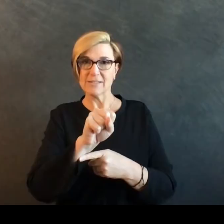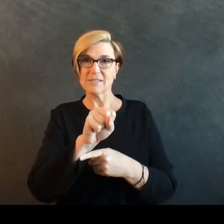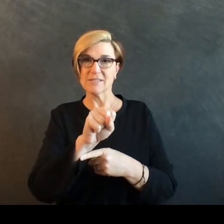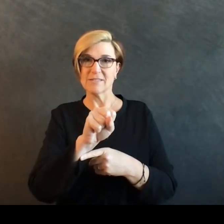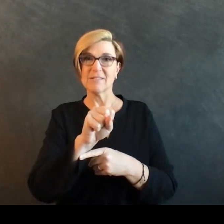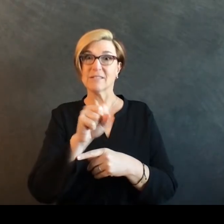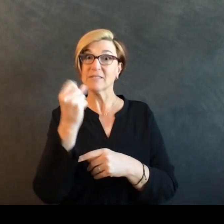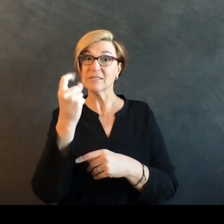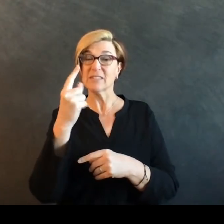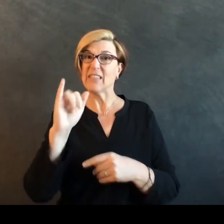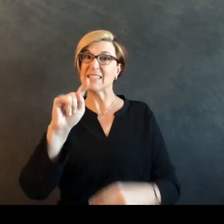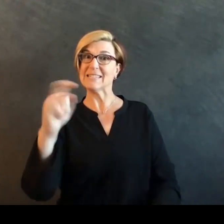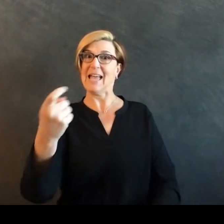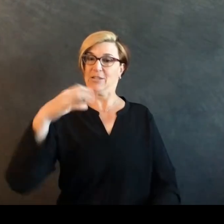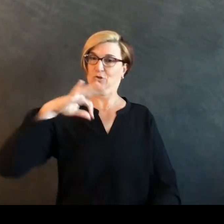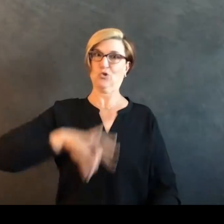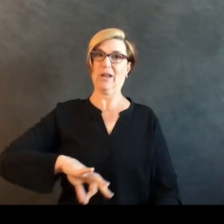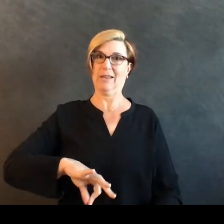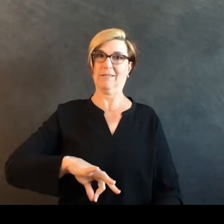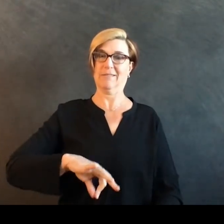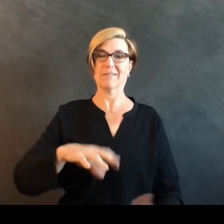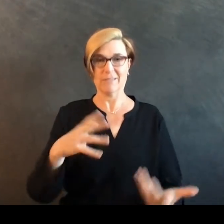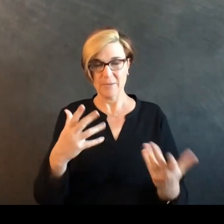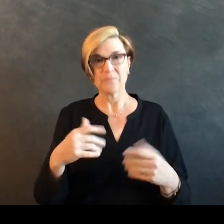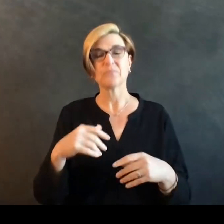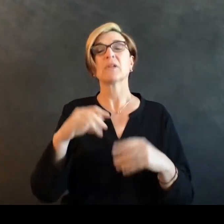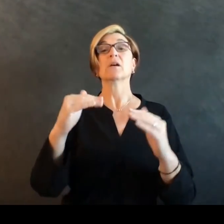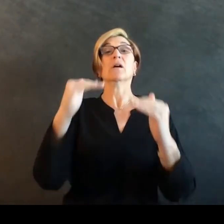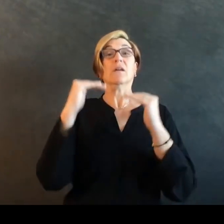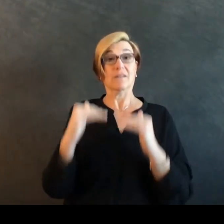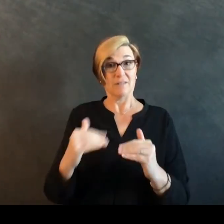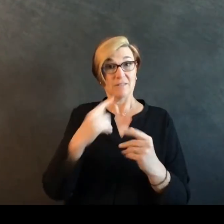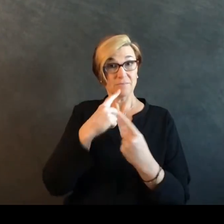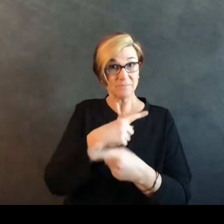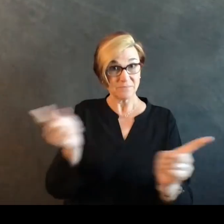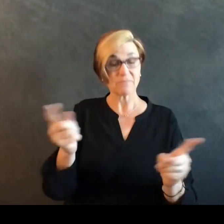that is up and running I'm also pleased to report we have the program up and